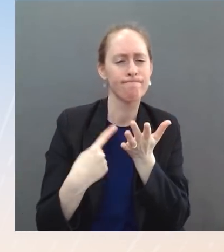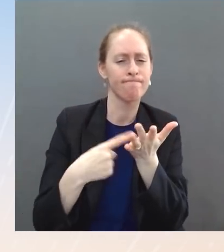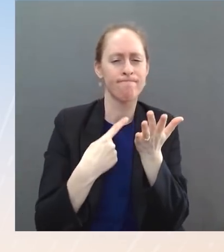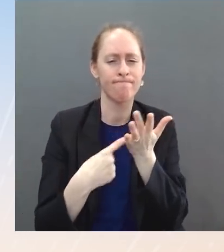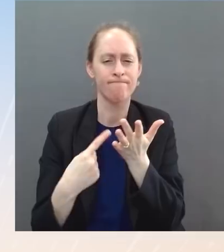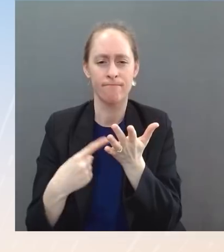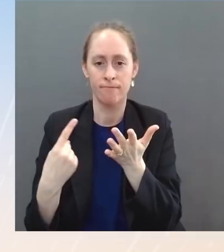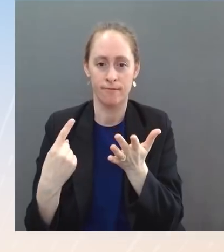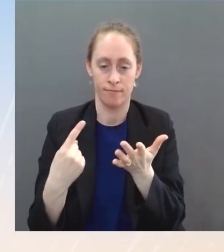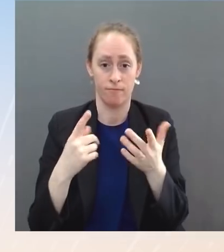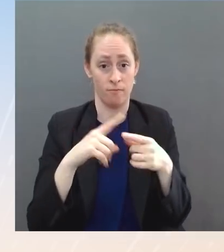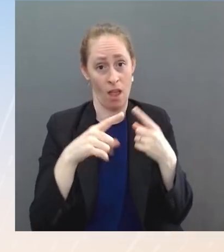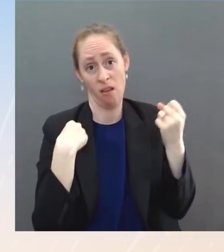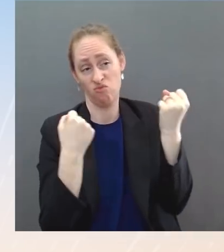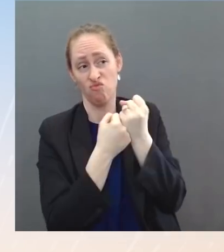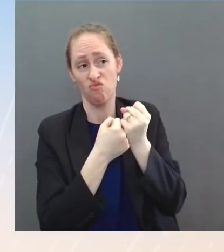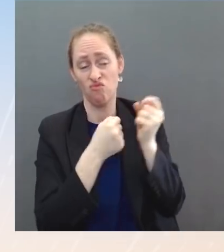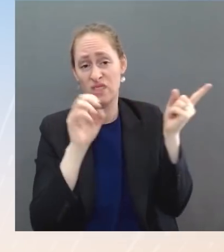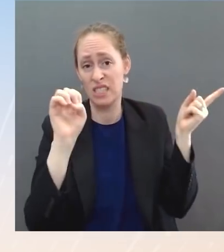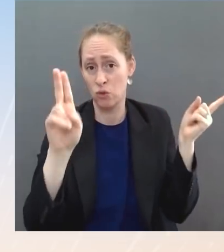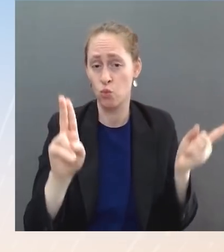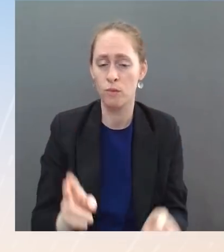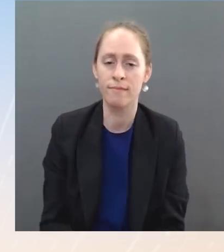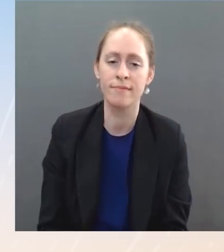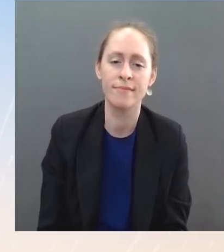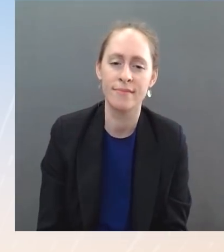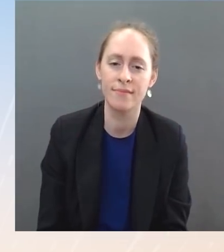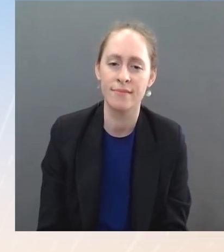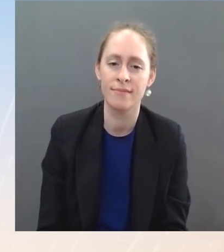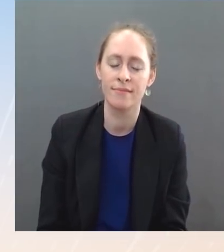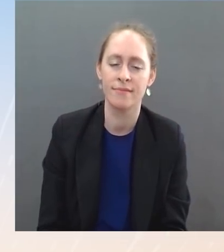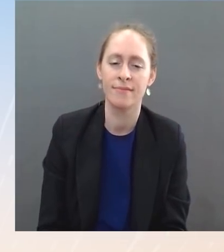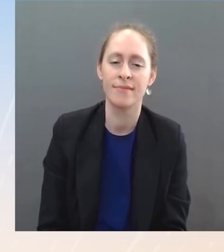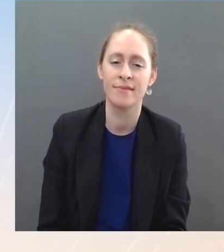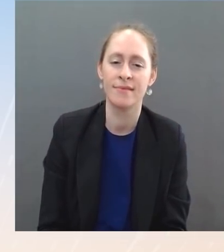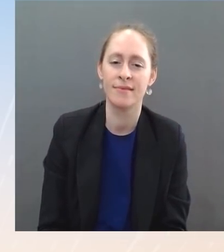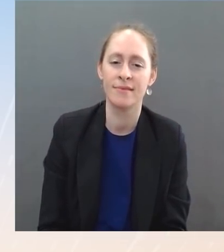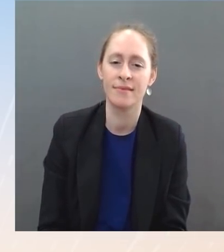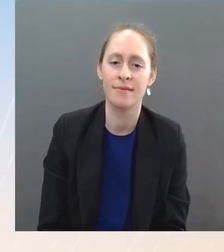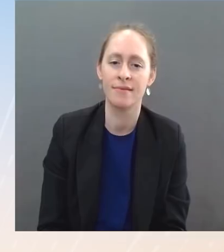is denying the images out of Bucha, saying that they don't show any kind of apparent execution.